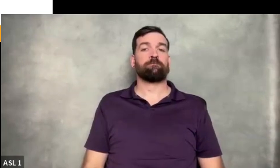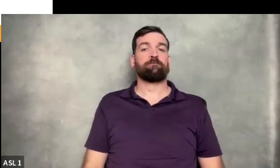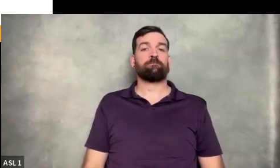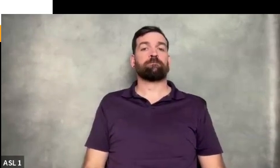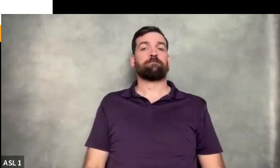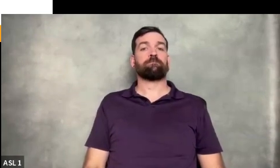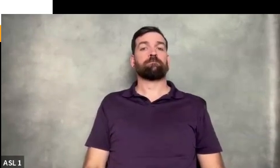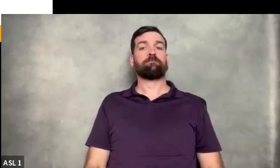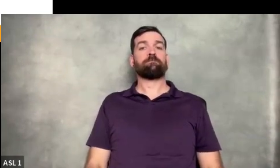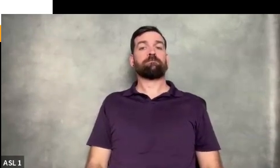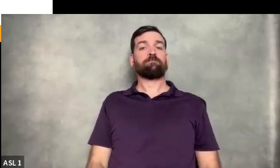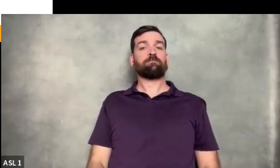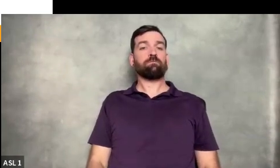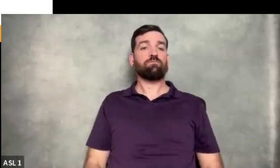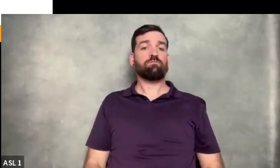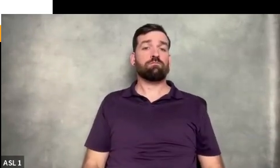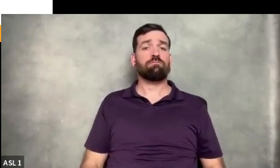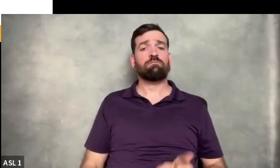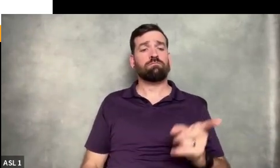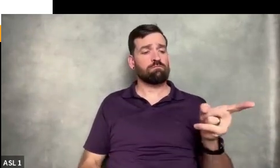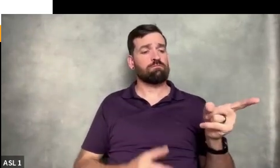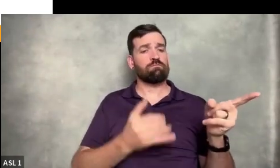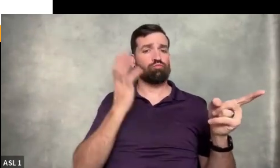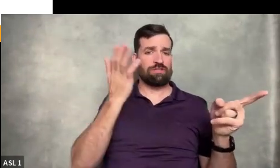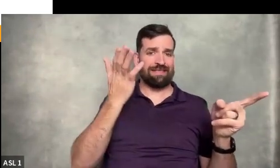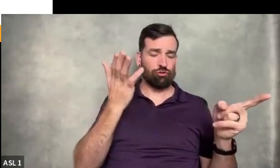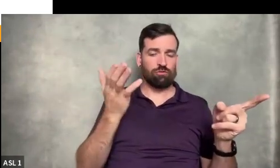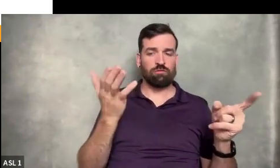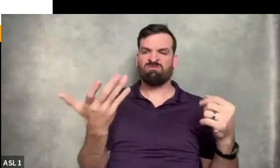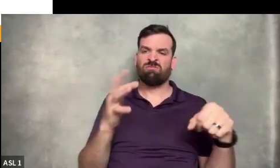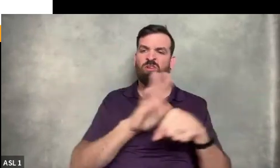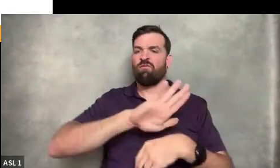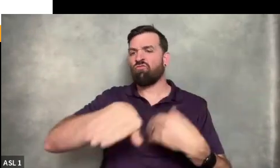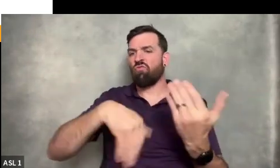Between Nicole's presentation and mine, that covers all parts of the narrative section of